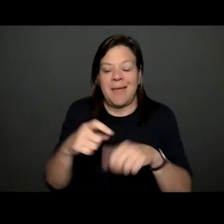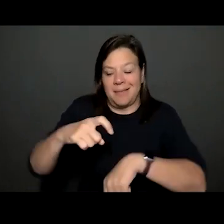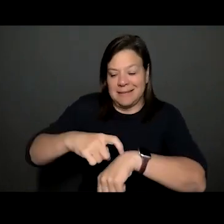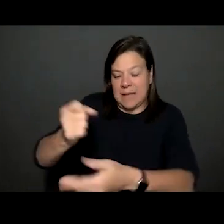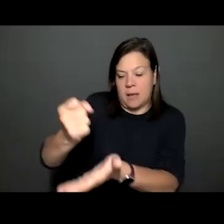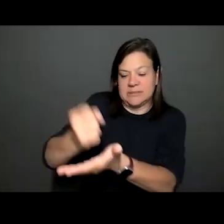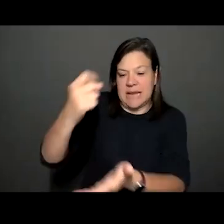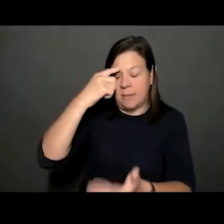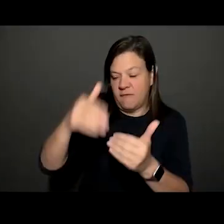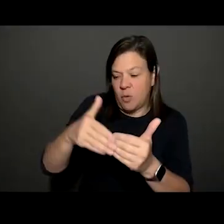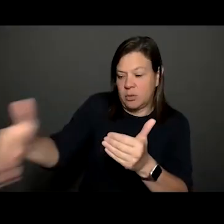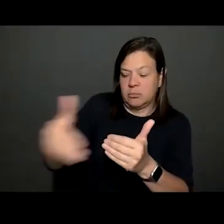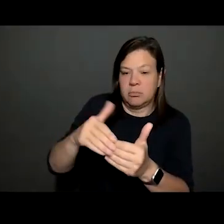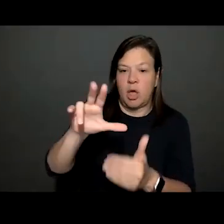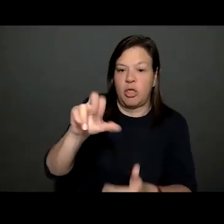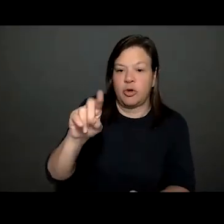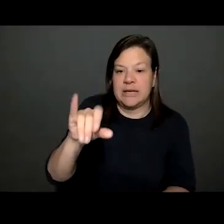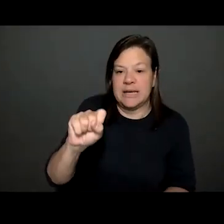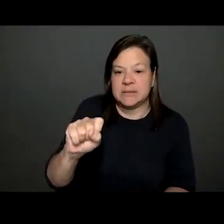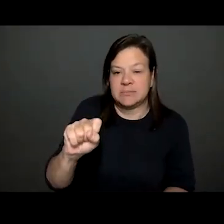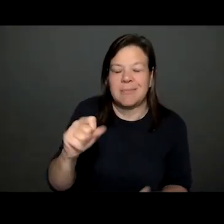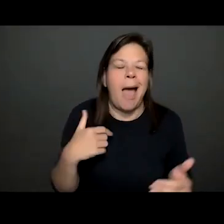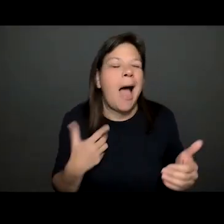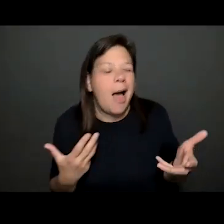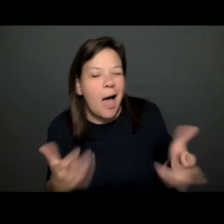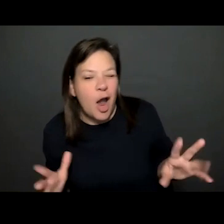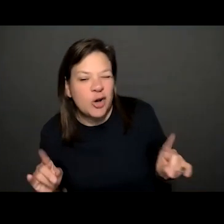I ALREADY DID THE MATH AND THIS IS WHAT IT COMES OUT TO.